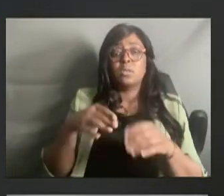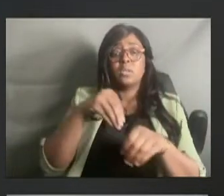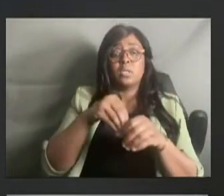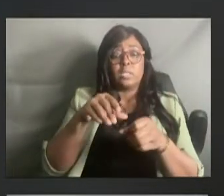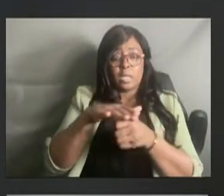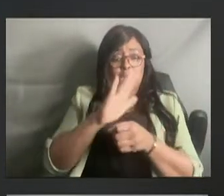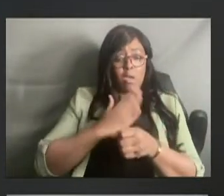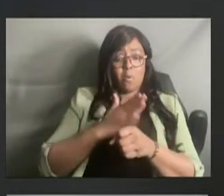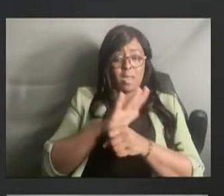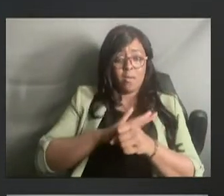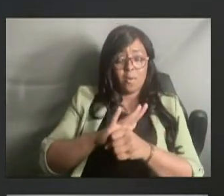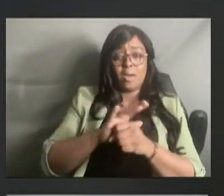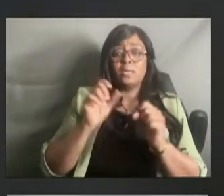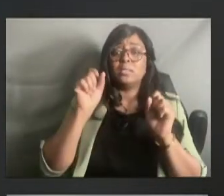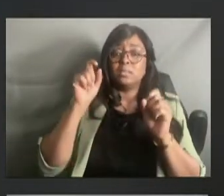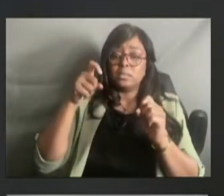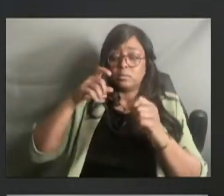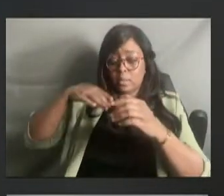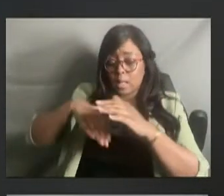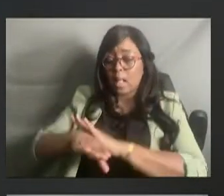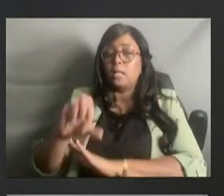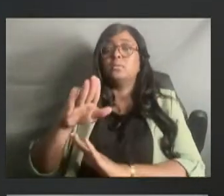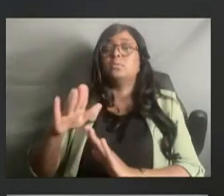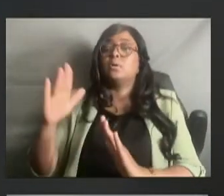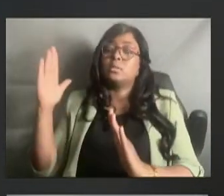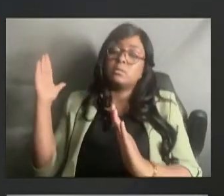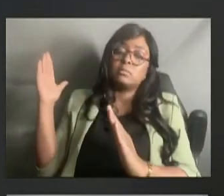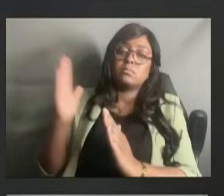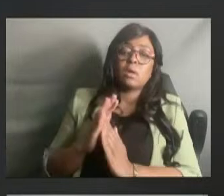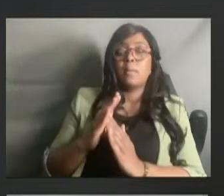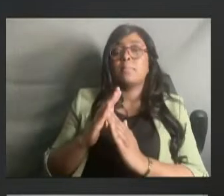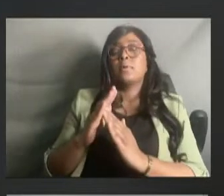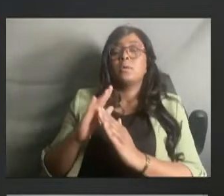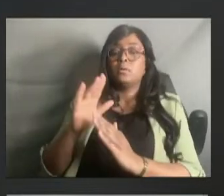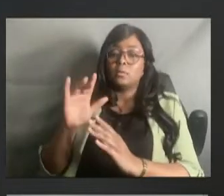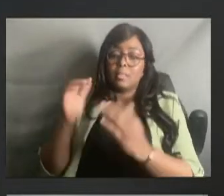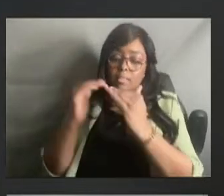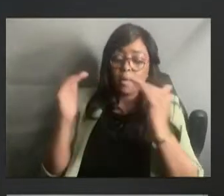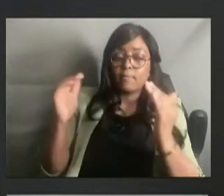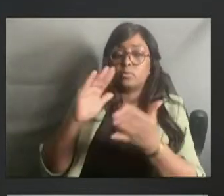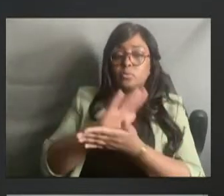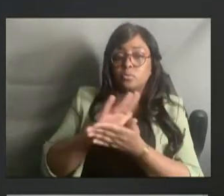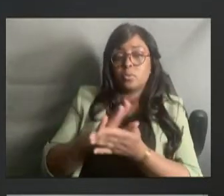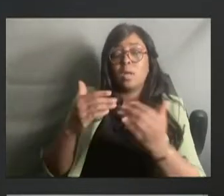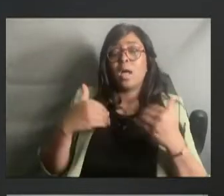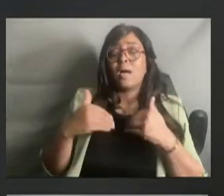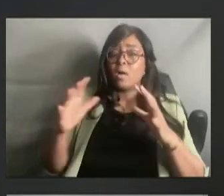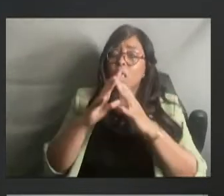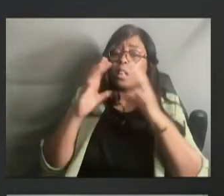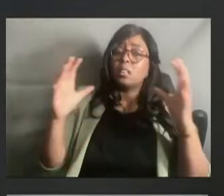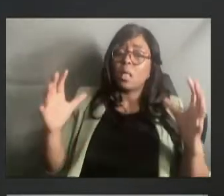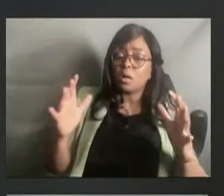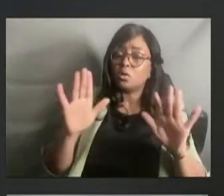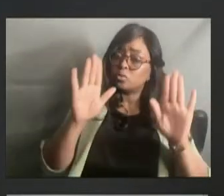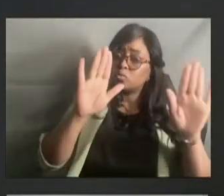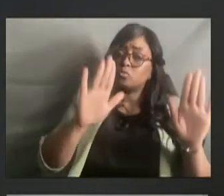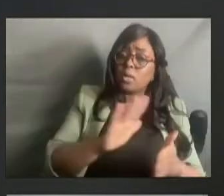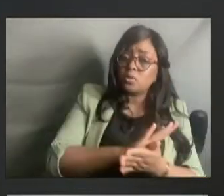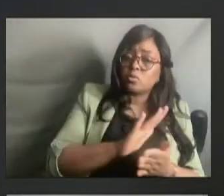more important. Every student in our school district needs to be able to walk into a top tier